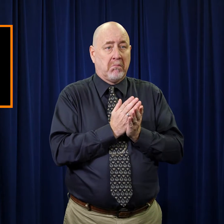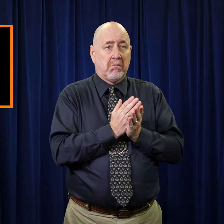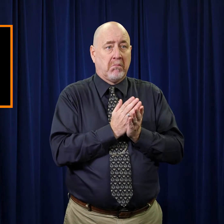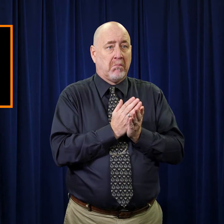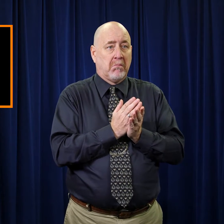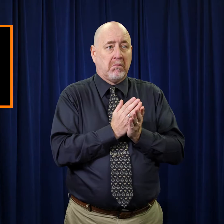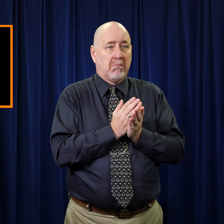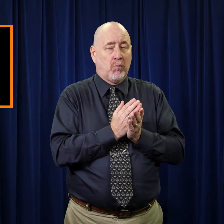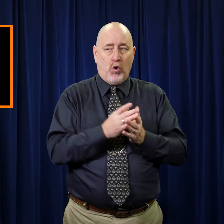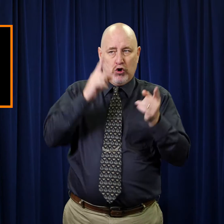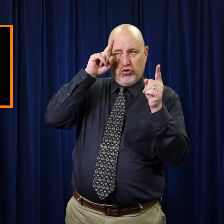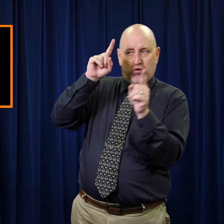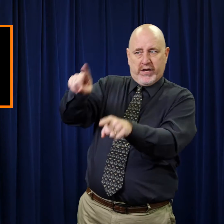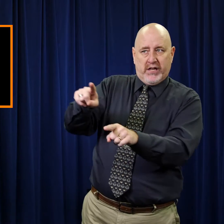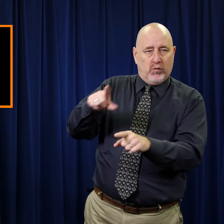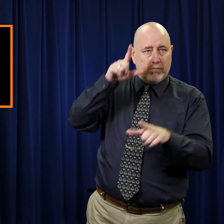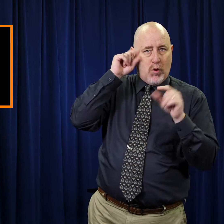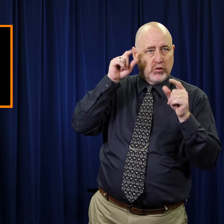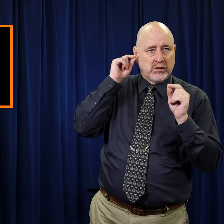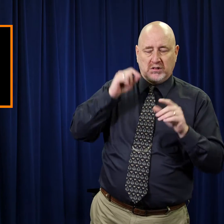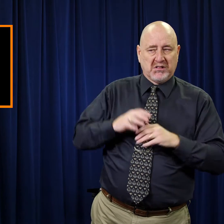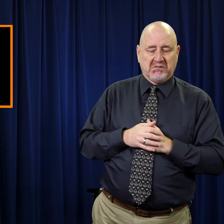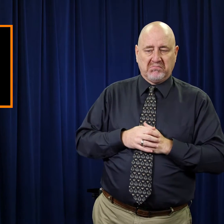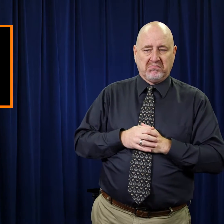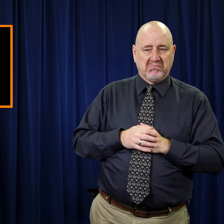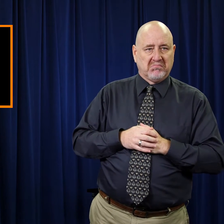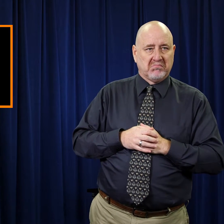some... they weren't going along with this. They weren't going along with Jehovah